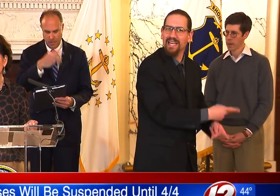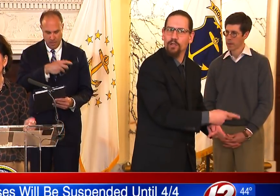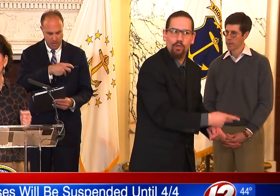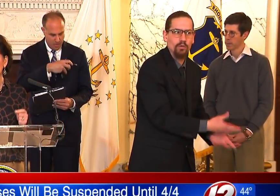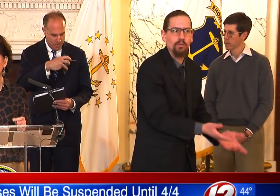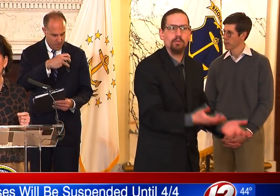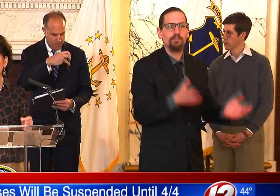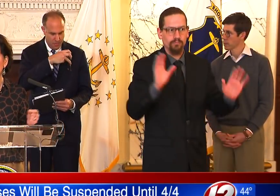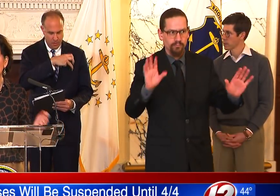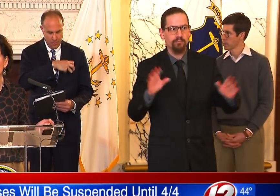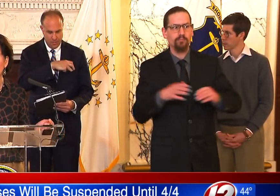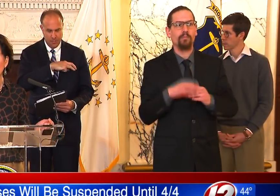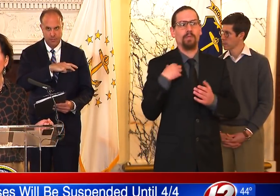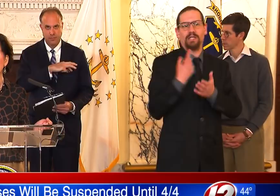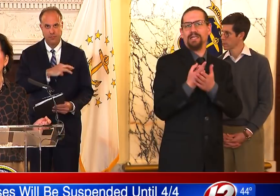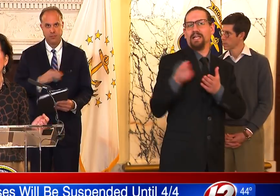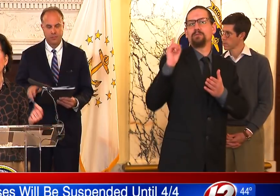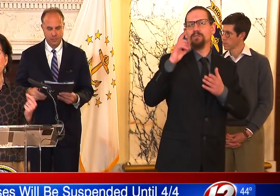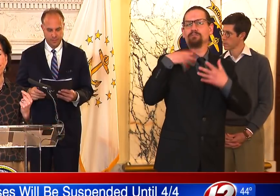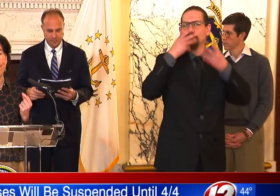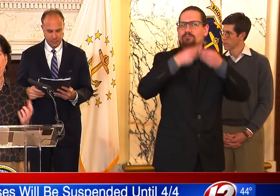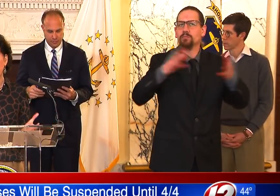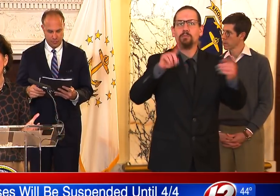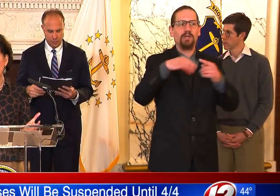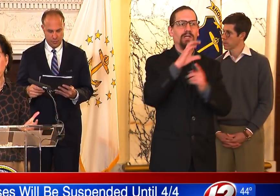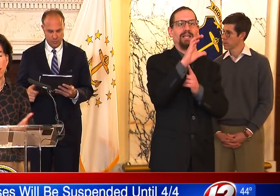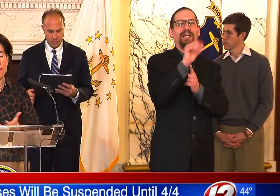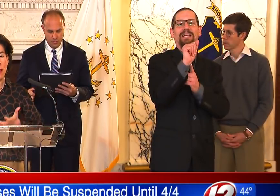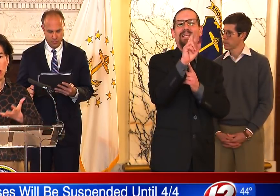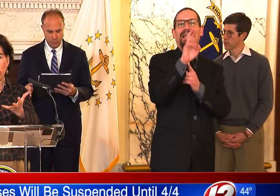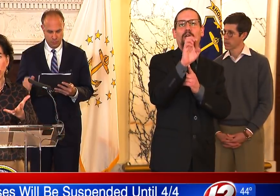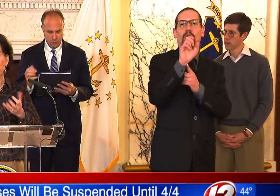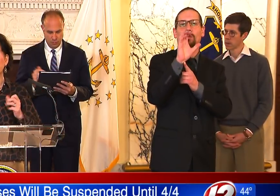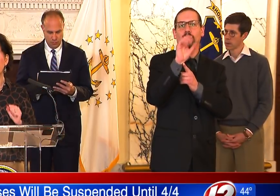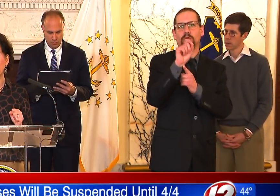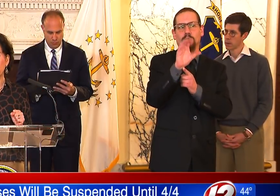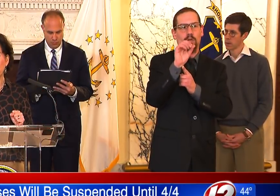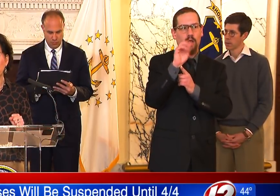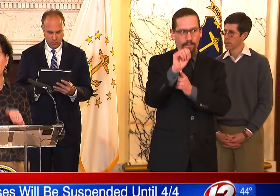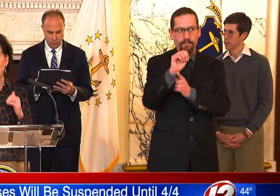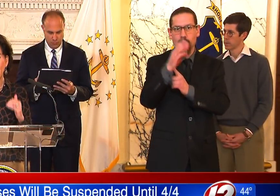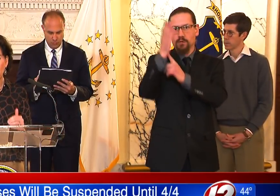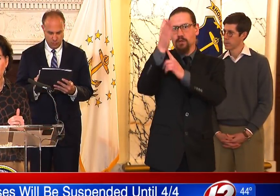DESERVE TO BE CARED FOR. I ANNOUNCED LAST WEEK THAT RHODE ISLAND HAS A RELATIONSHIP WITH